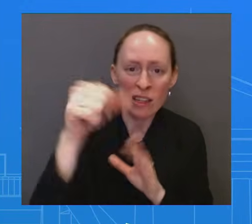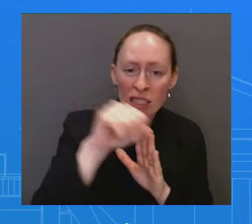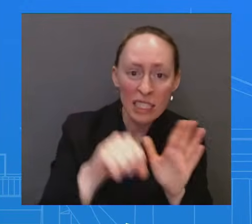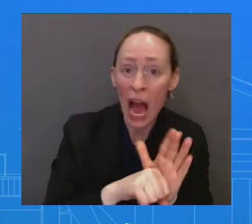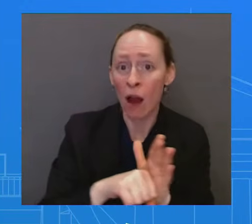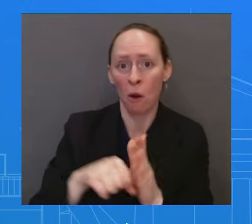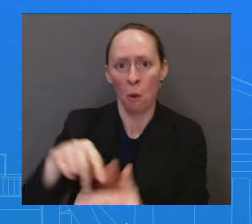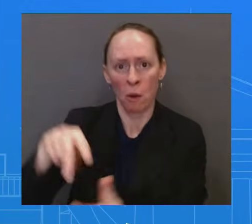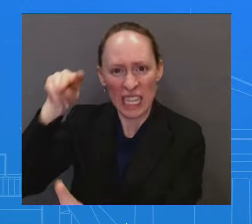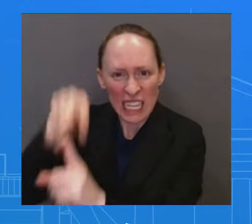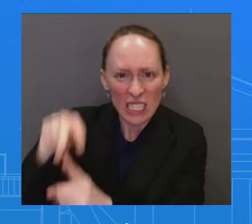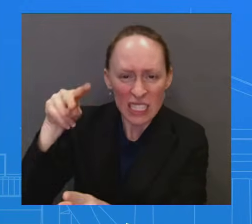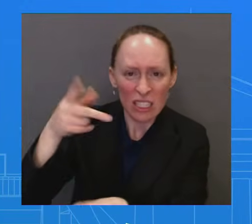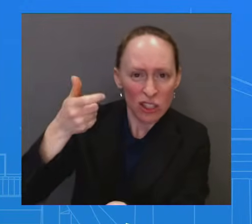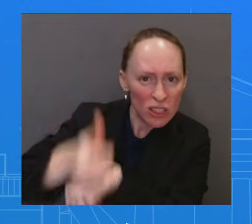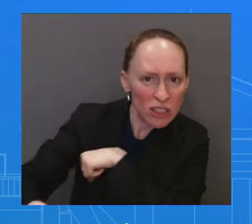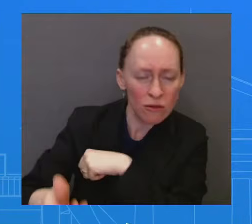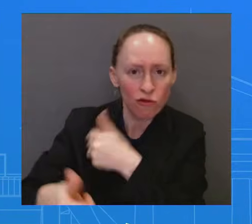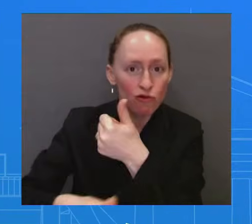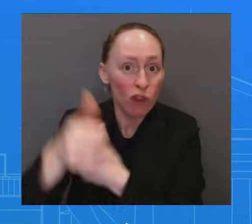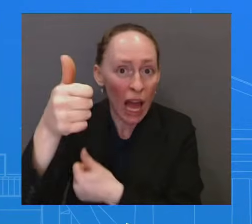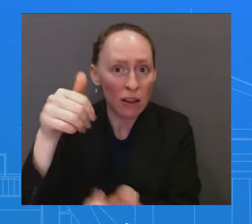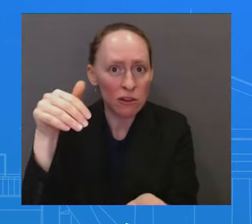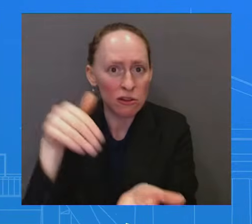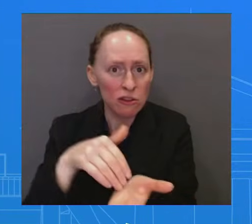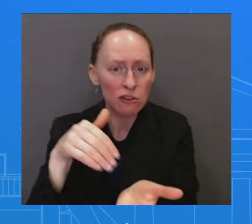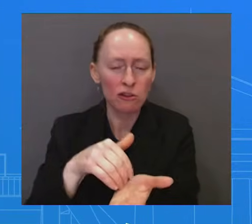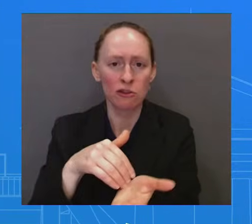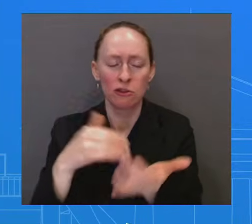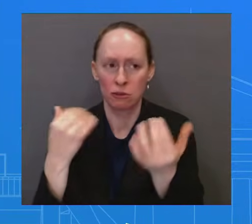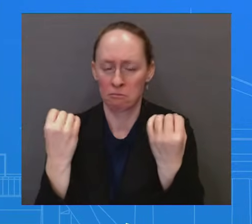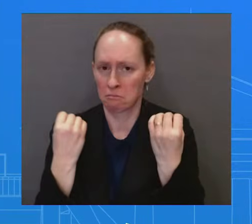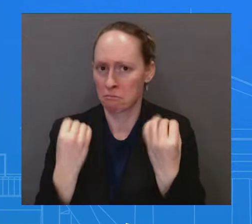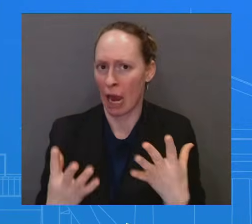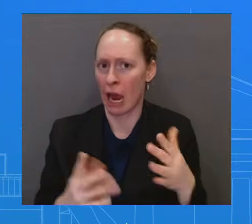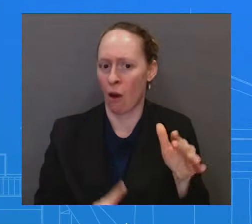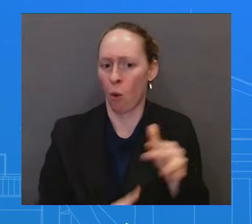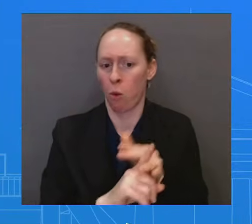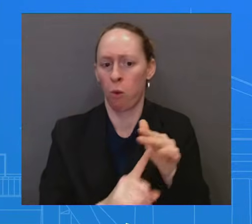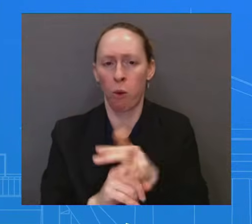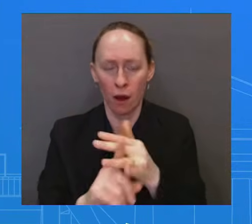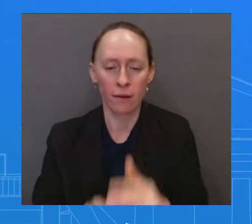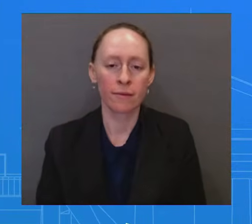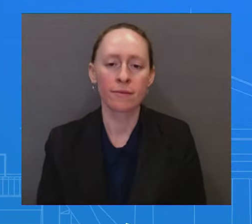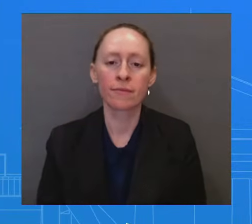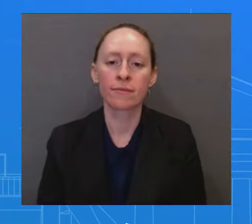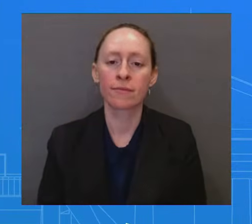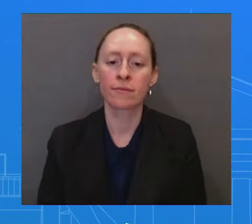That's every job lost in the pandemic plus almost 15 [5] million more jobs.